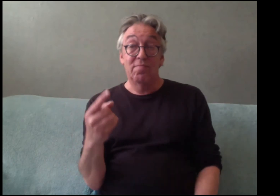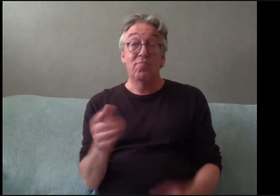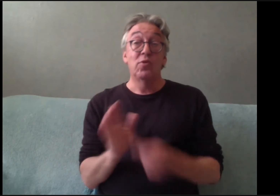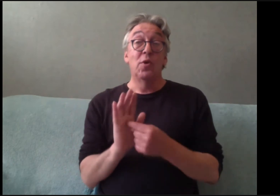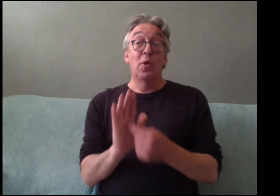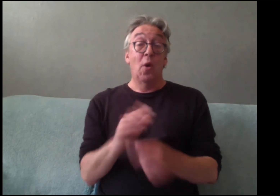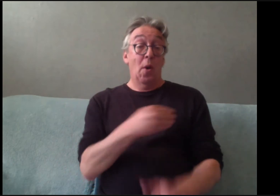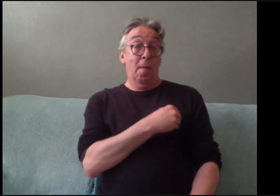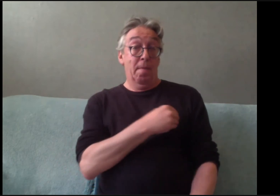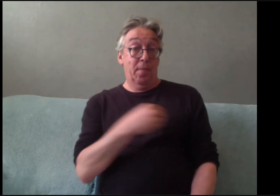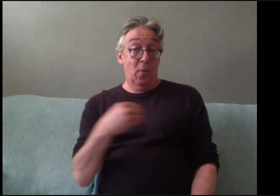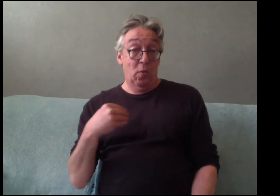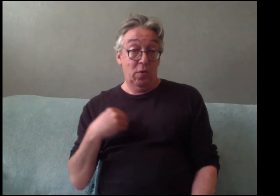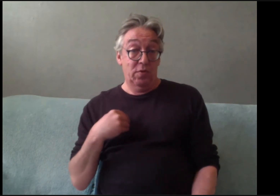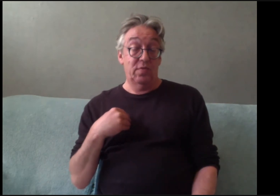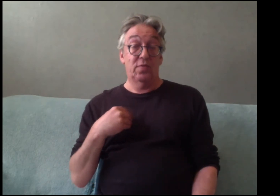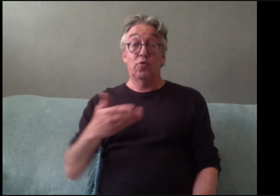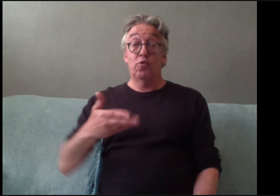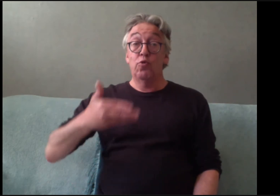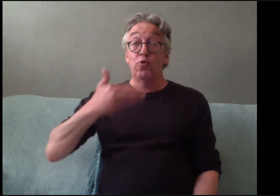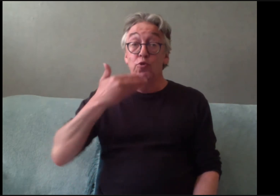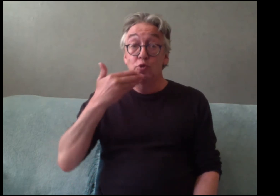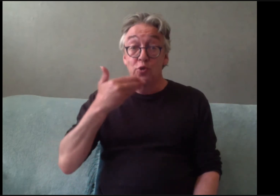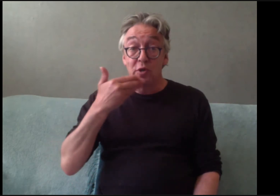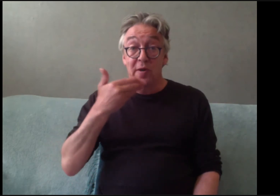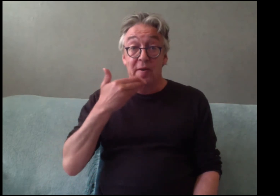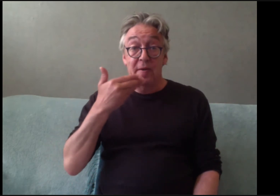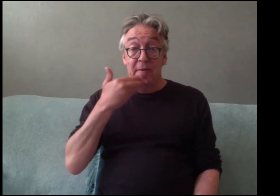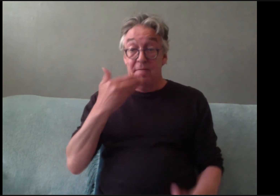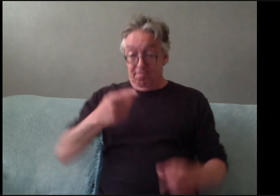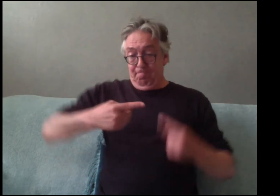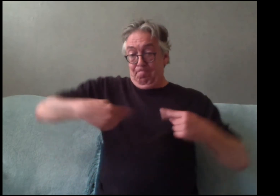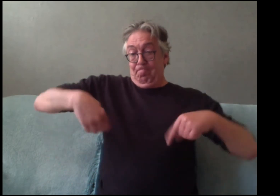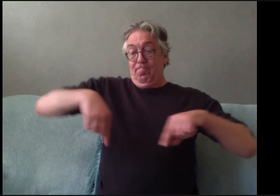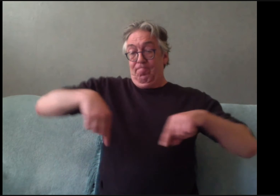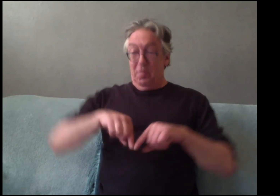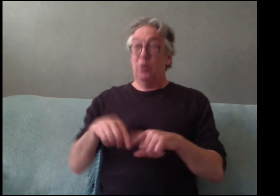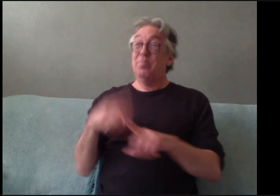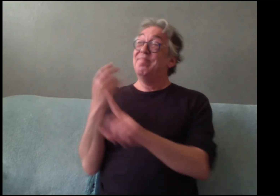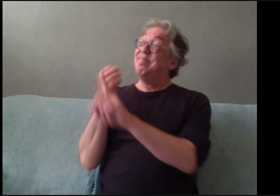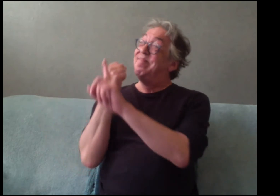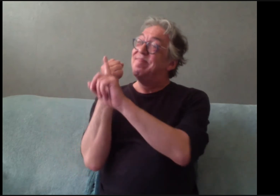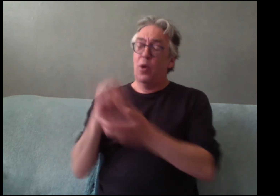for the fact that people are allowed to go outside without wearing a mask